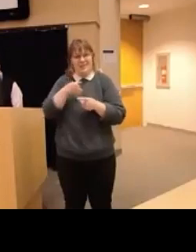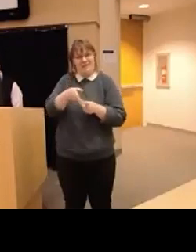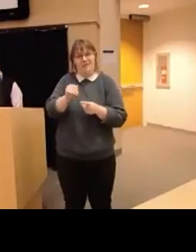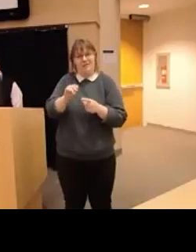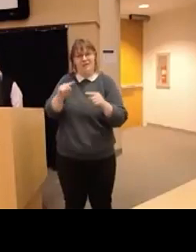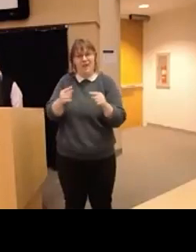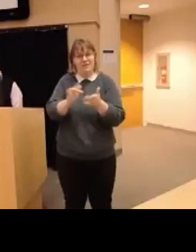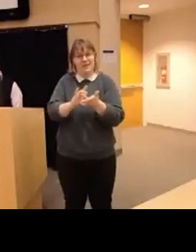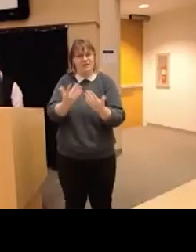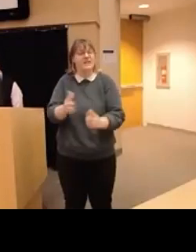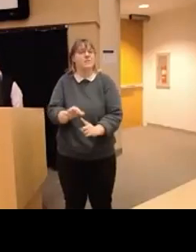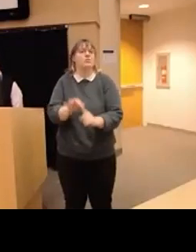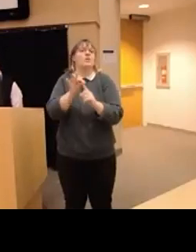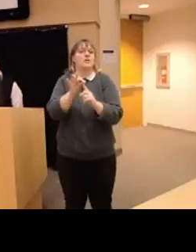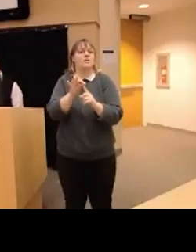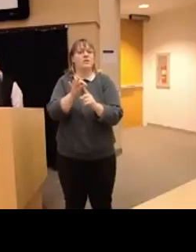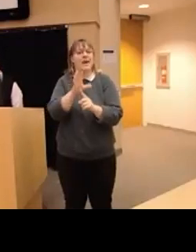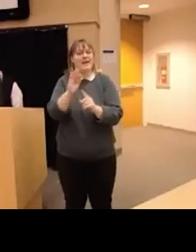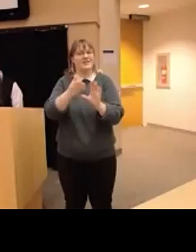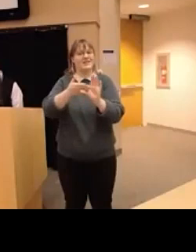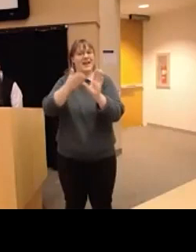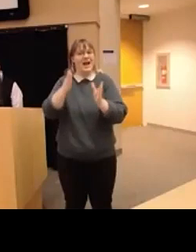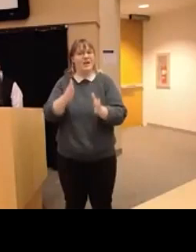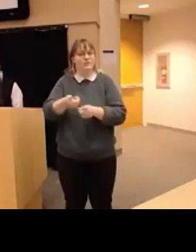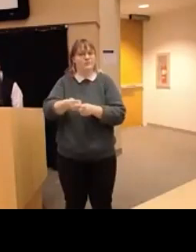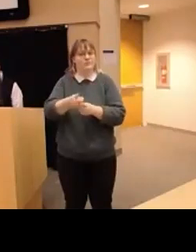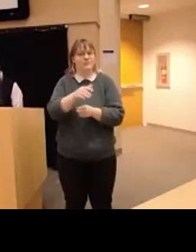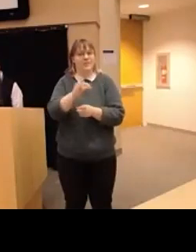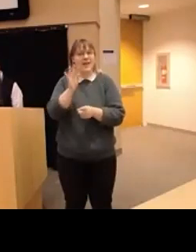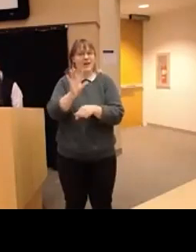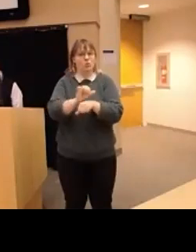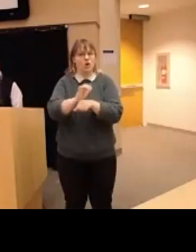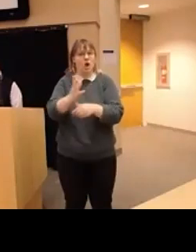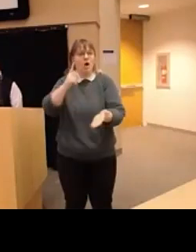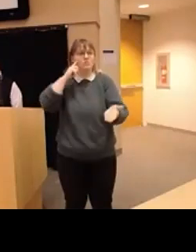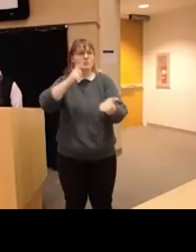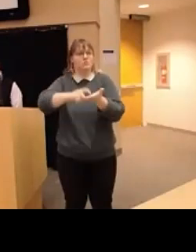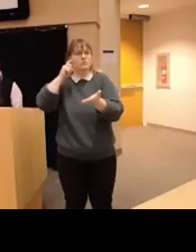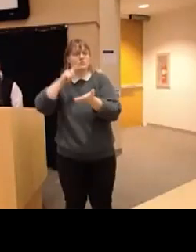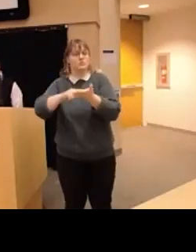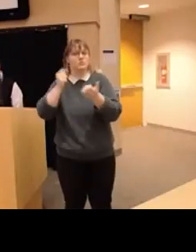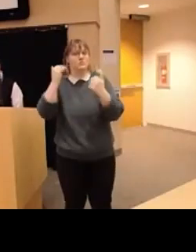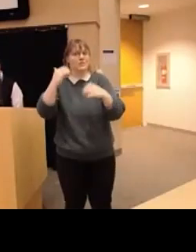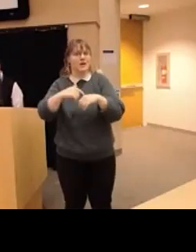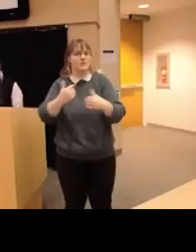has been unique as a psychiatrist and his work has been recognized many times over including